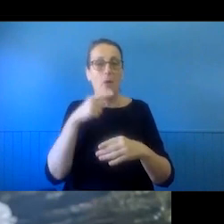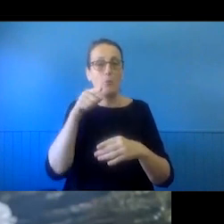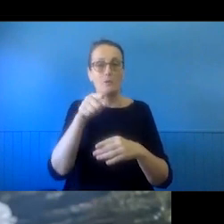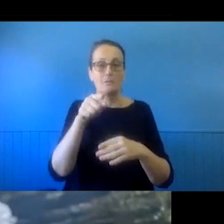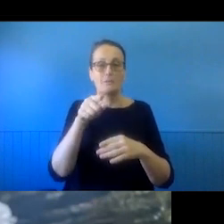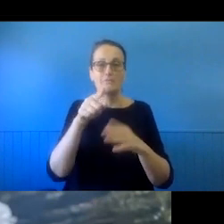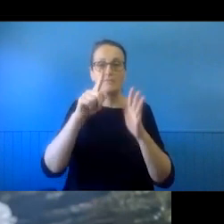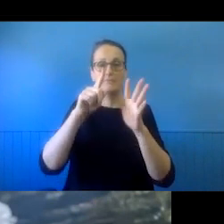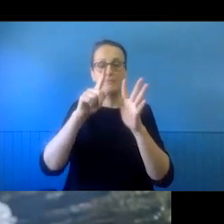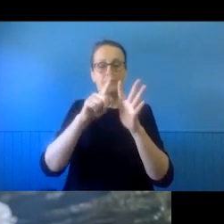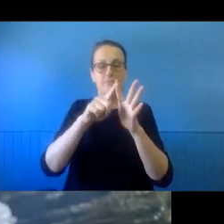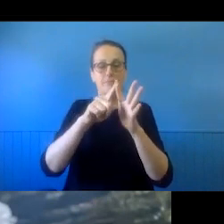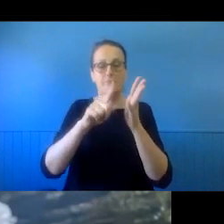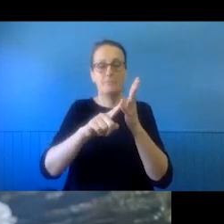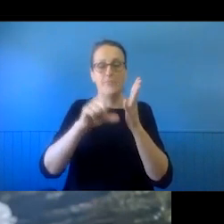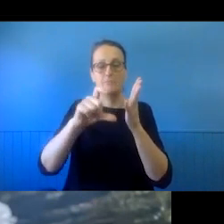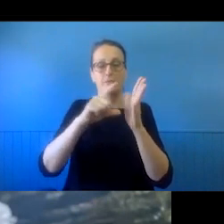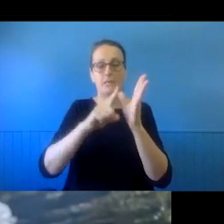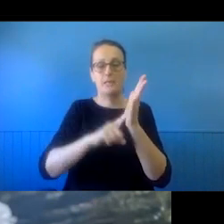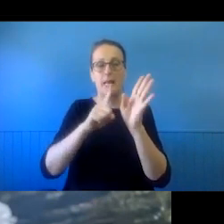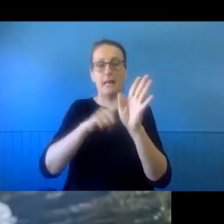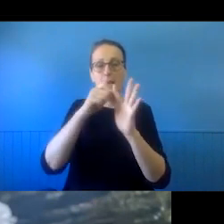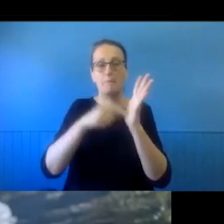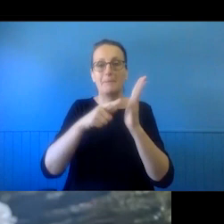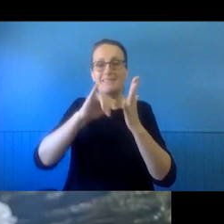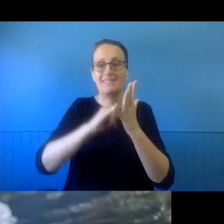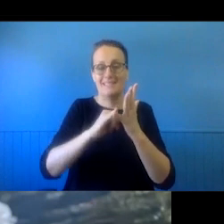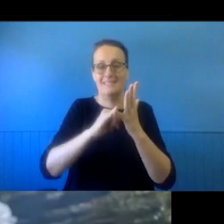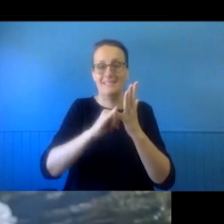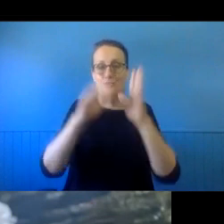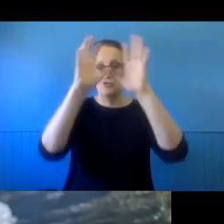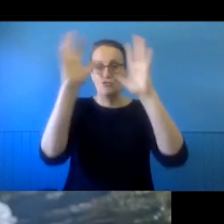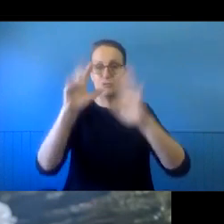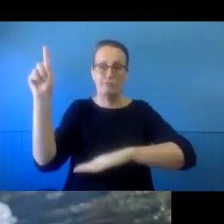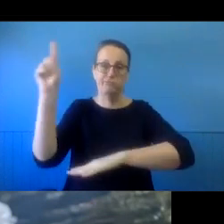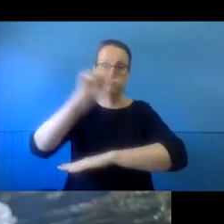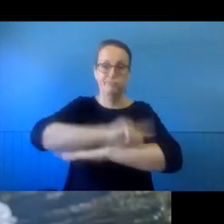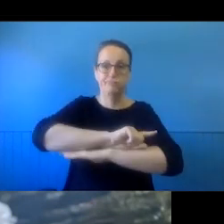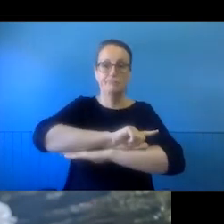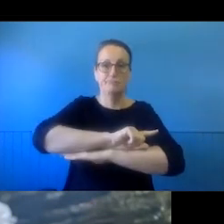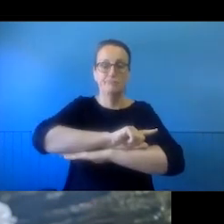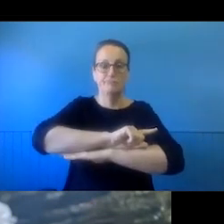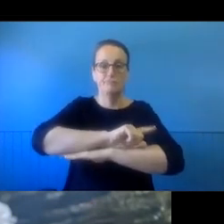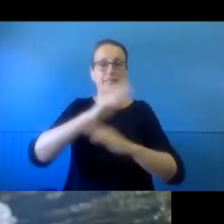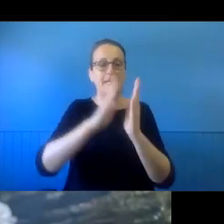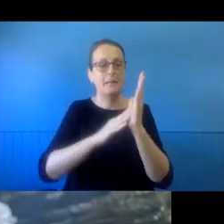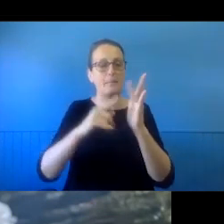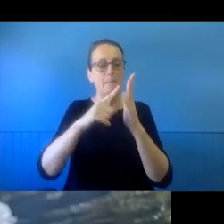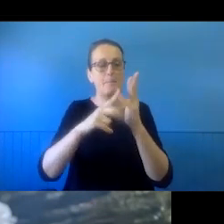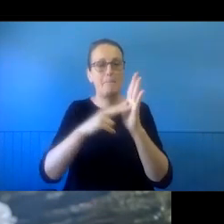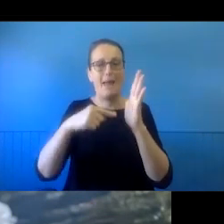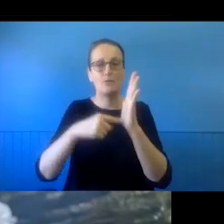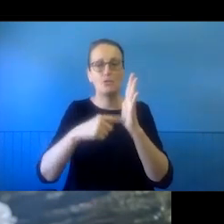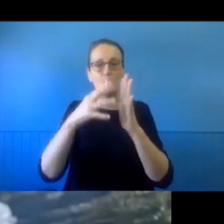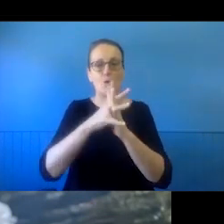a Victorian mountain ash that has been felled on the Strzelecki Ranges